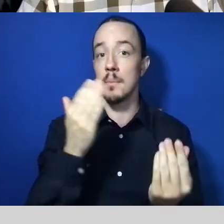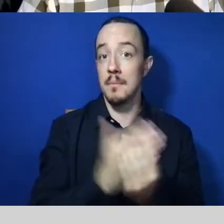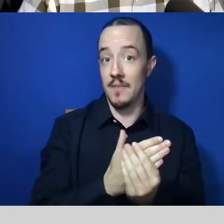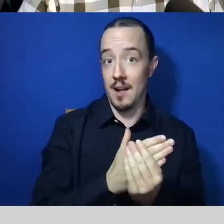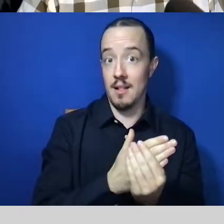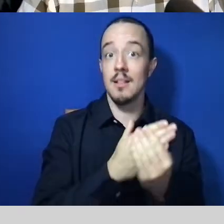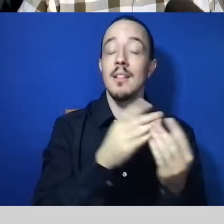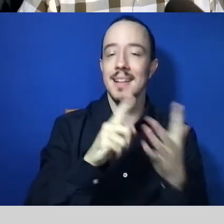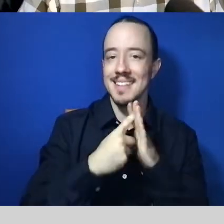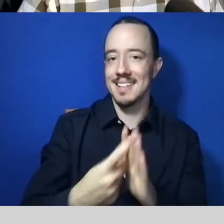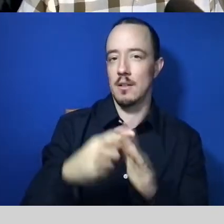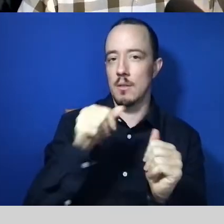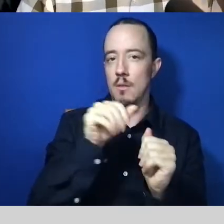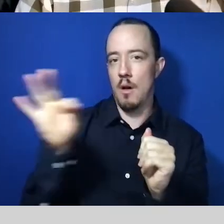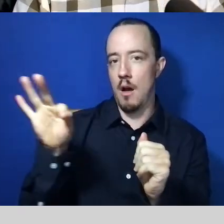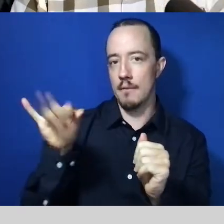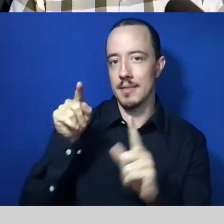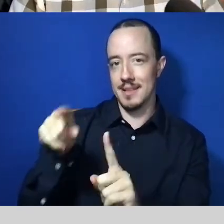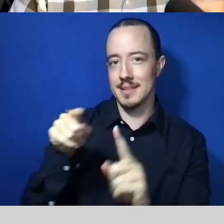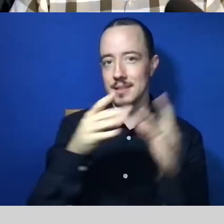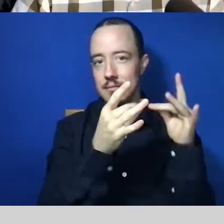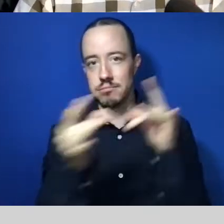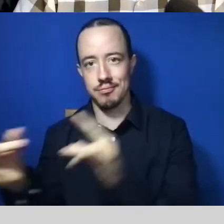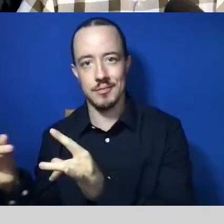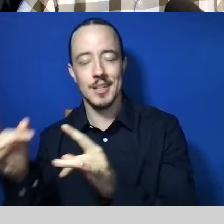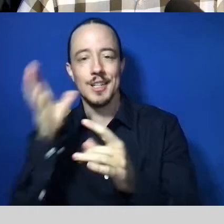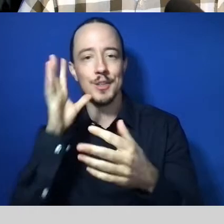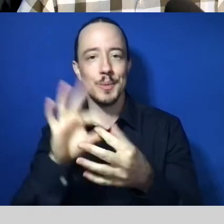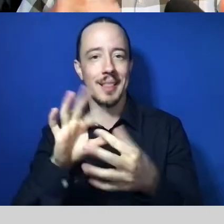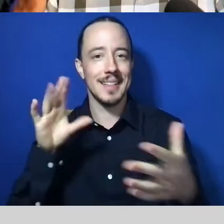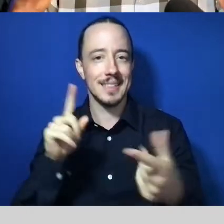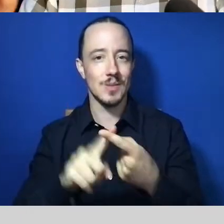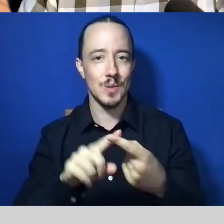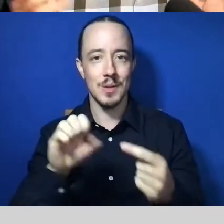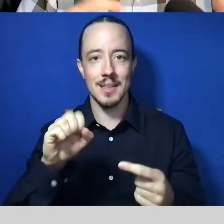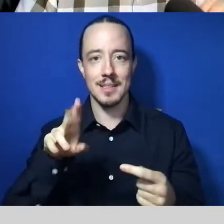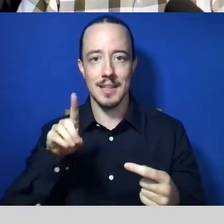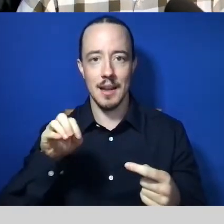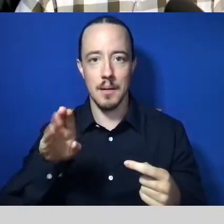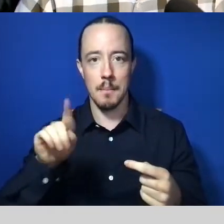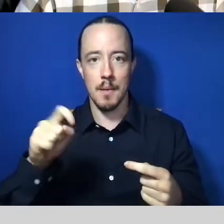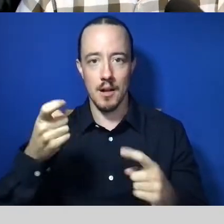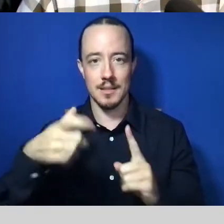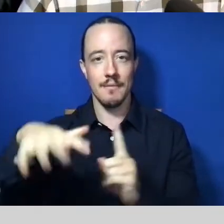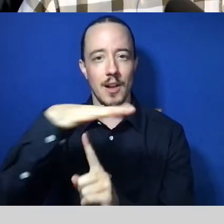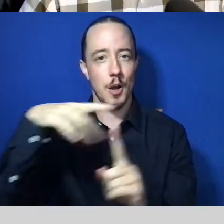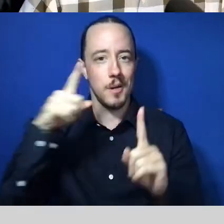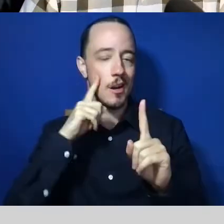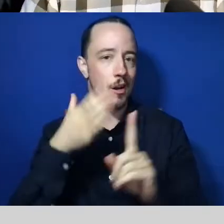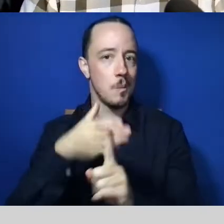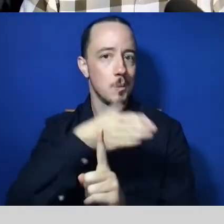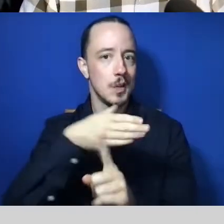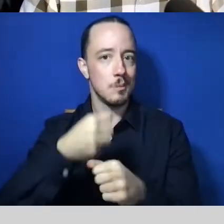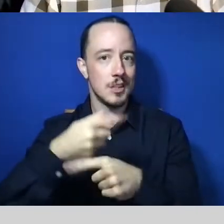a Bitbucket pipeline to release to SandBox, which is like our staging or pre-production environment.